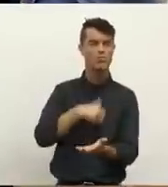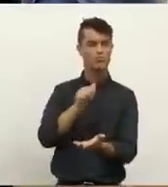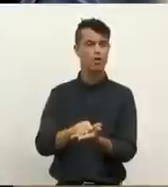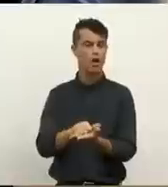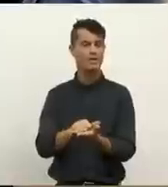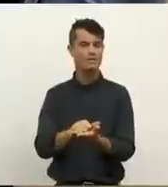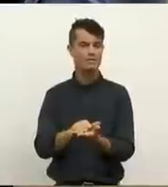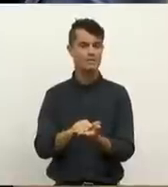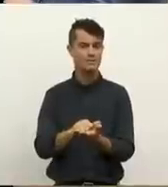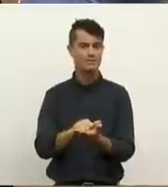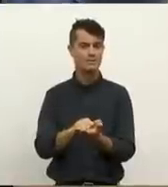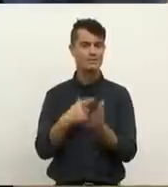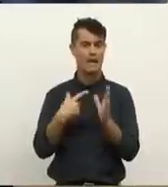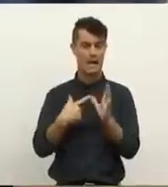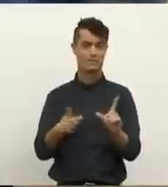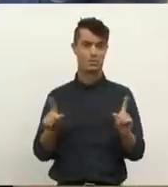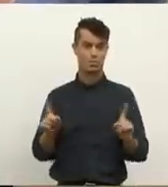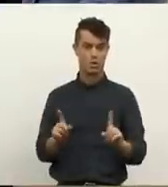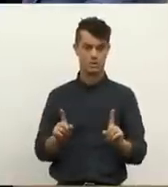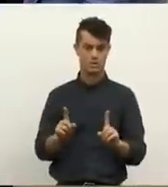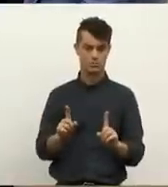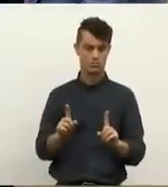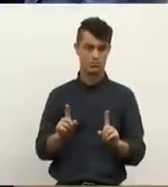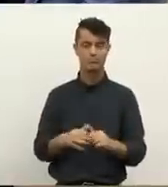Absolutely. Terrific. We might now go to Carl.